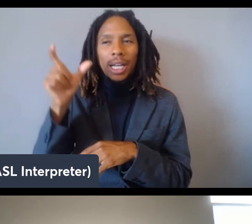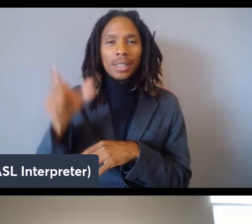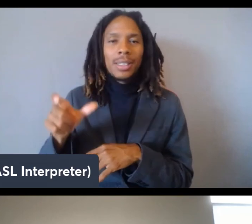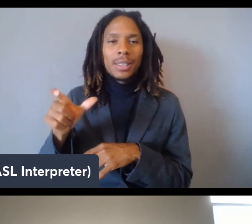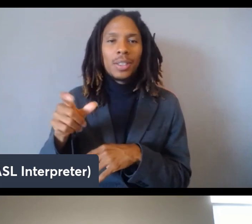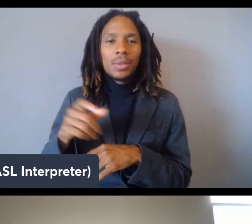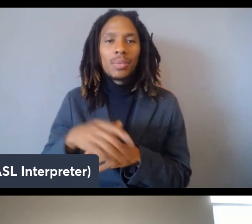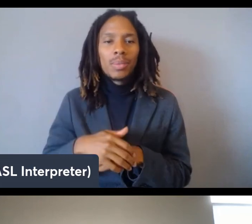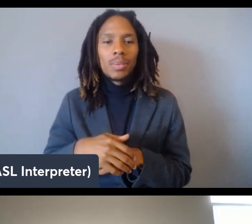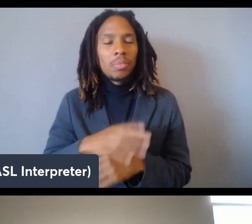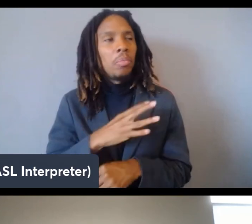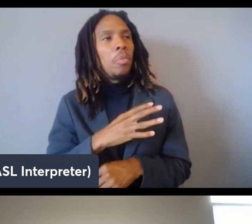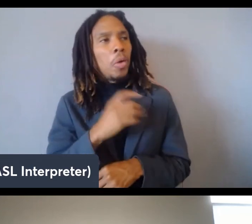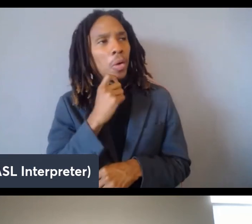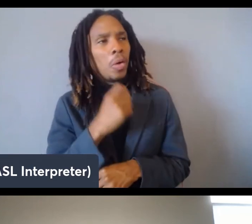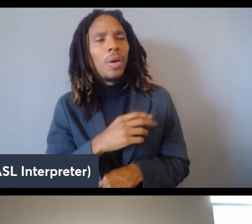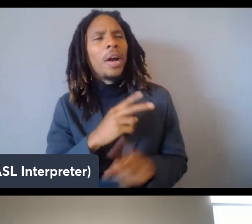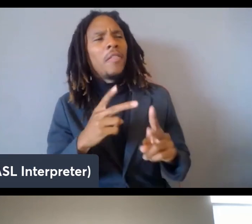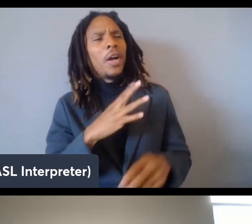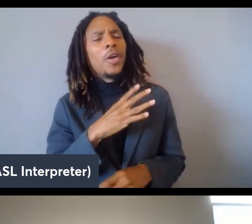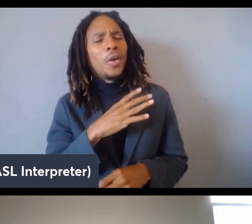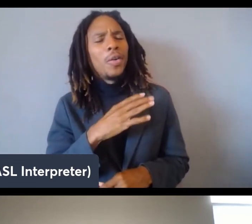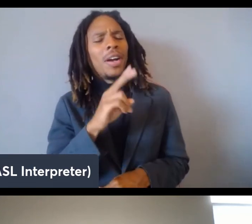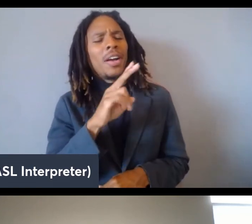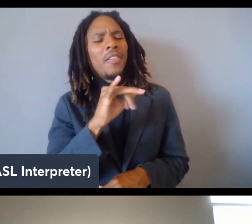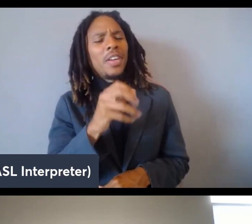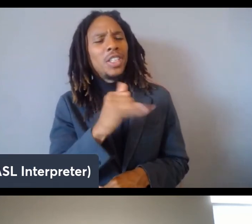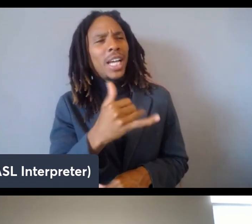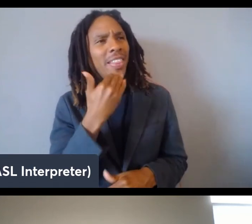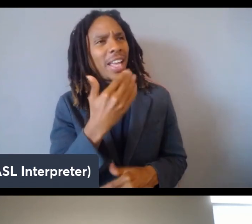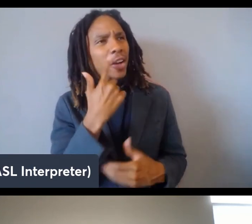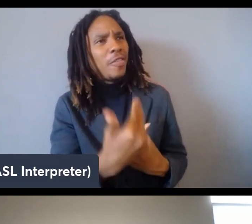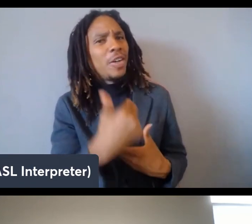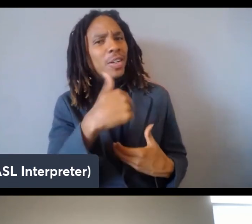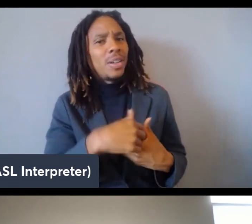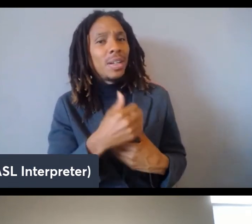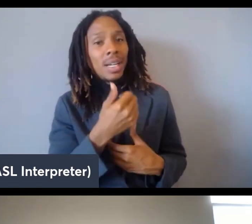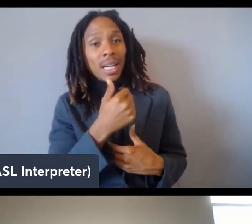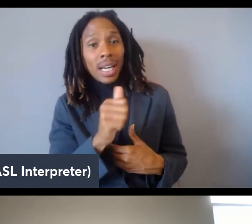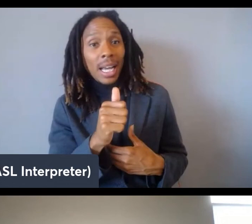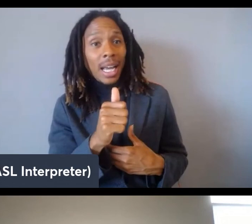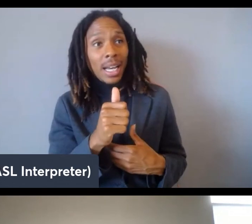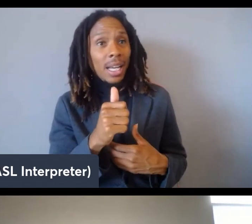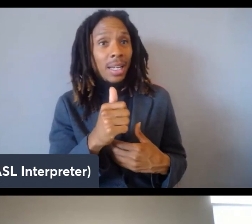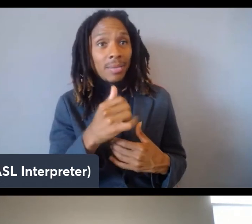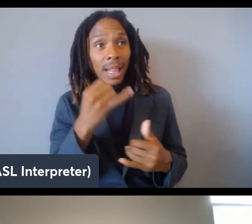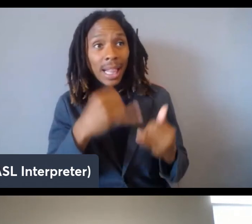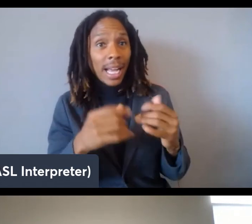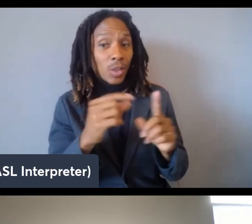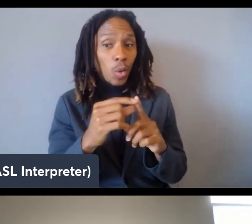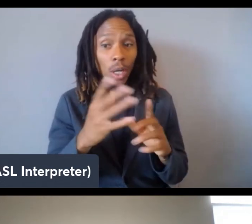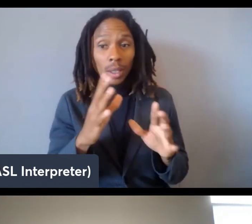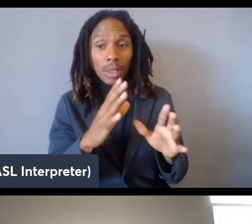Cool. - Very cool, Vijay. Thank you for joining us. Any parting words? I mean, obviously everyone should go out